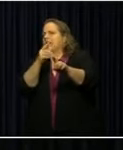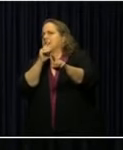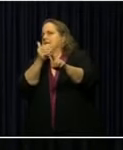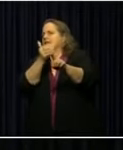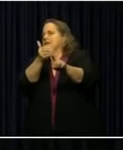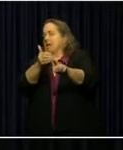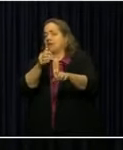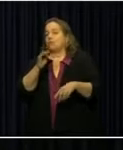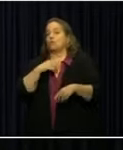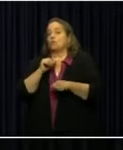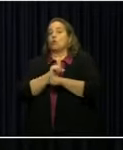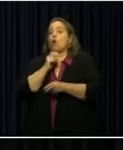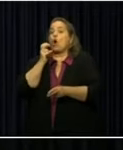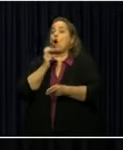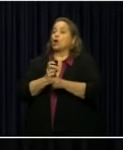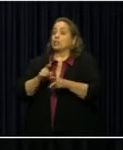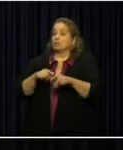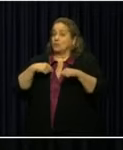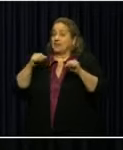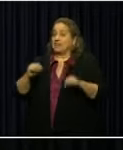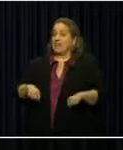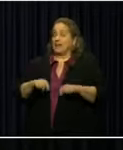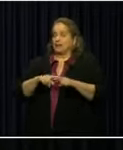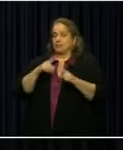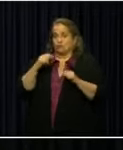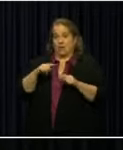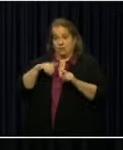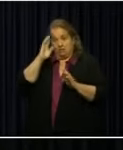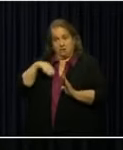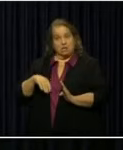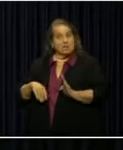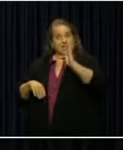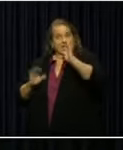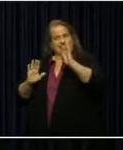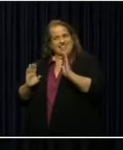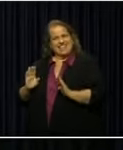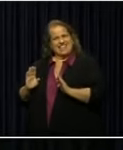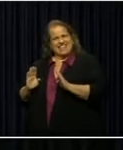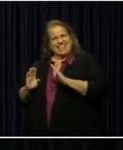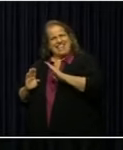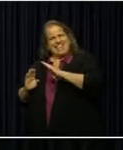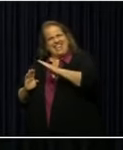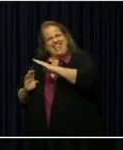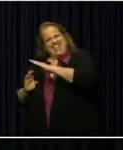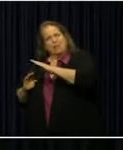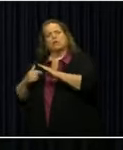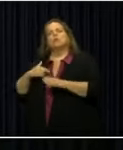WE JUST NEED MONTHS. SO AGAIN, LET'S MAKE SURE THAT